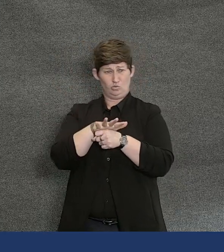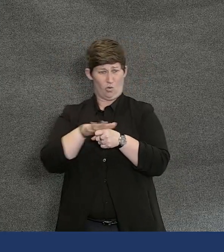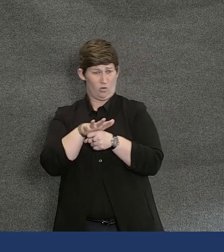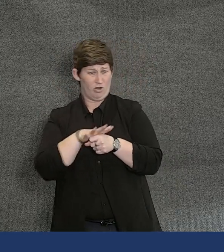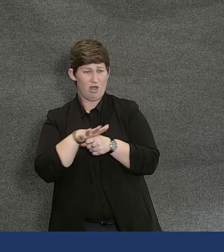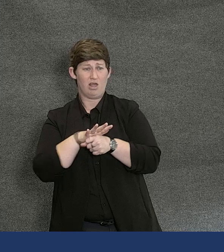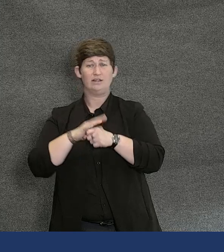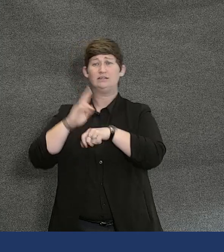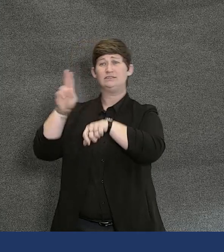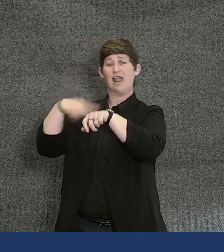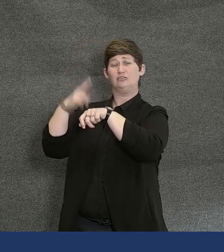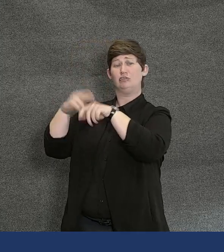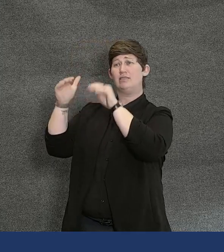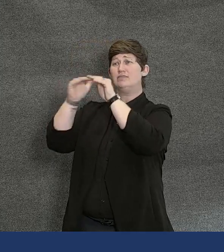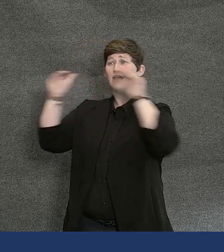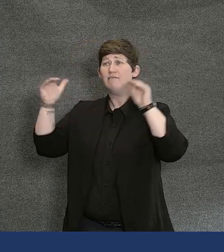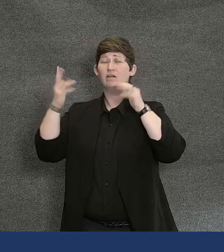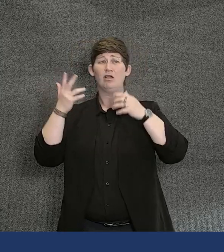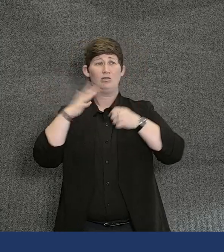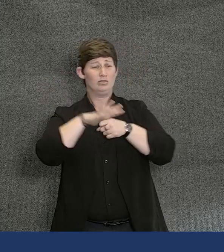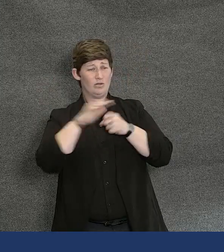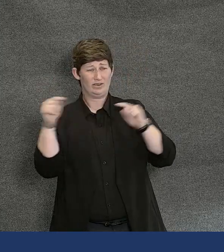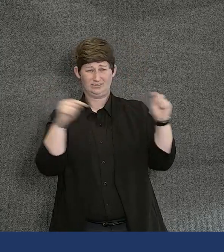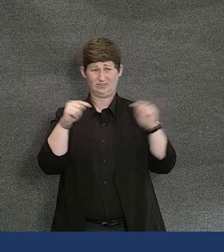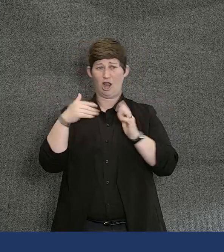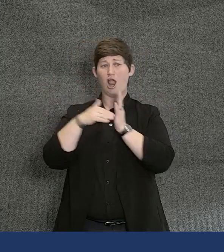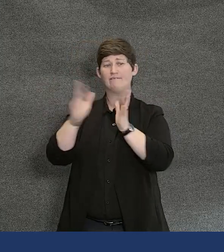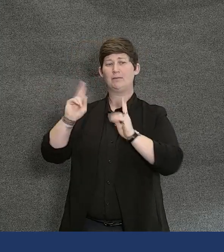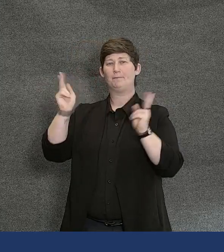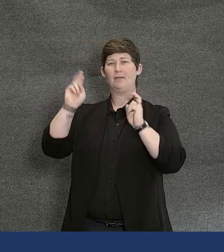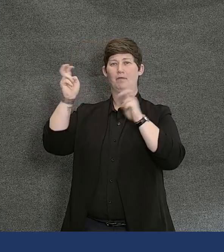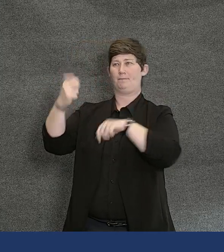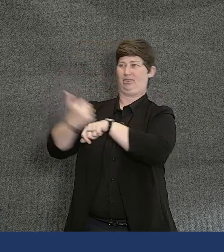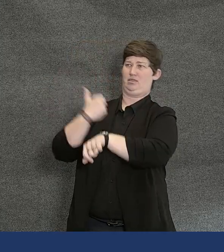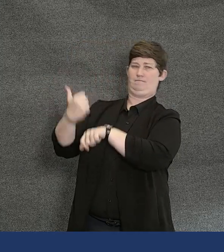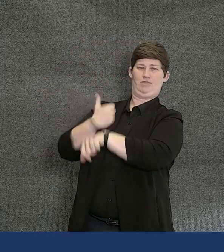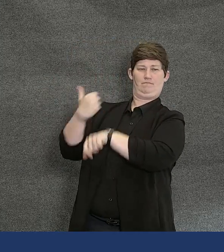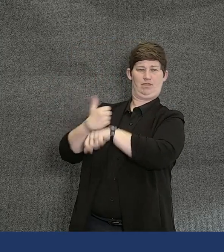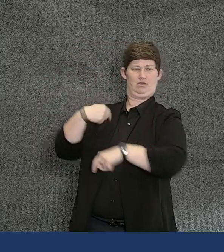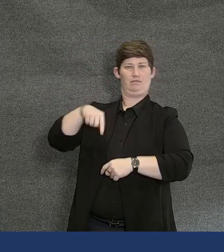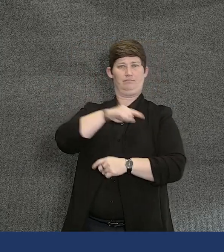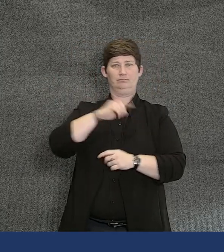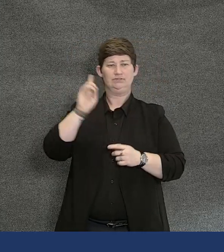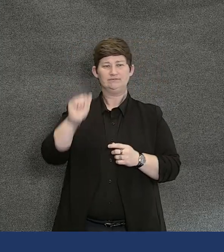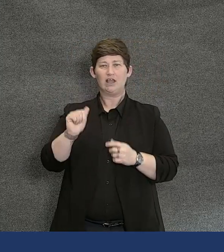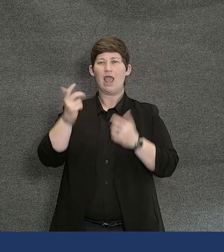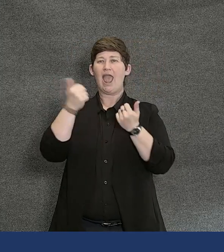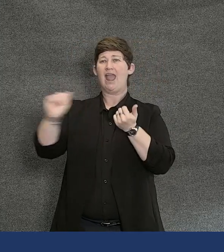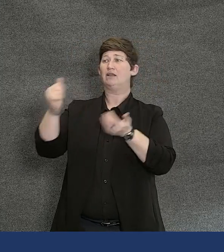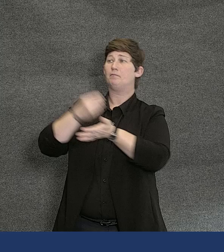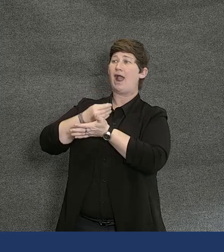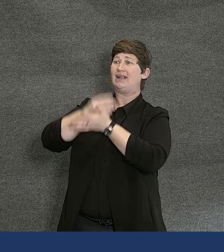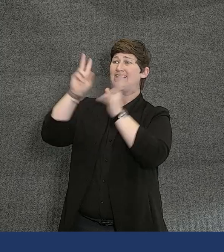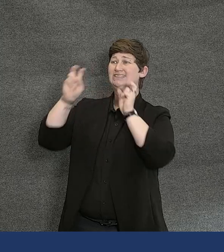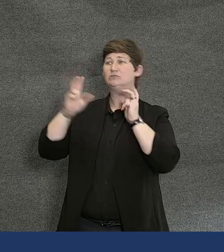we have heard us be blamed for any financial trouble. It's long-term care. It's special ed.